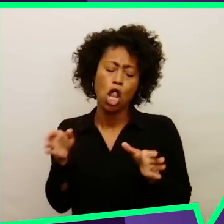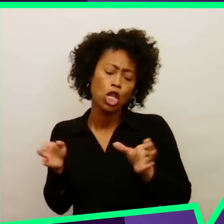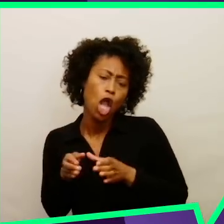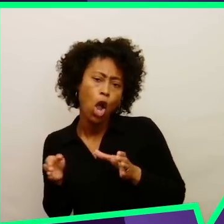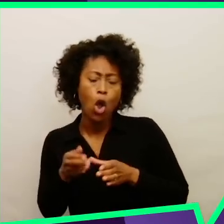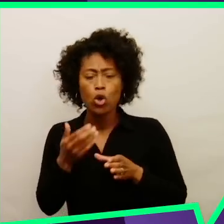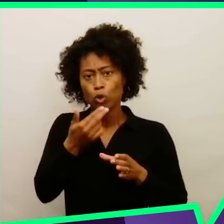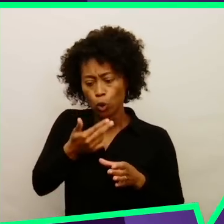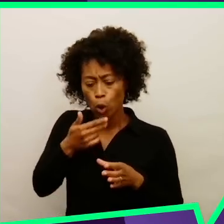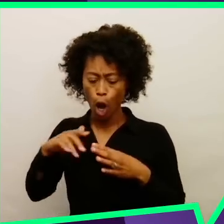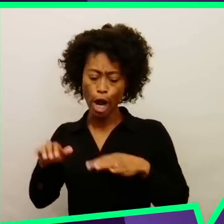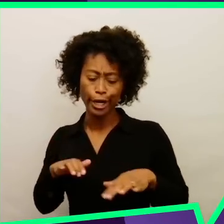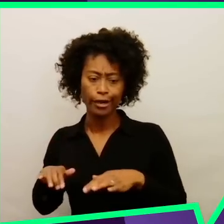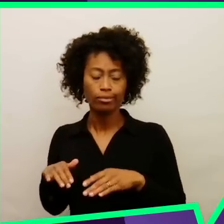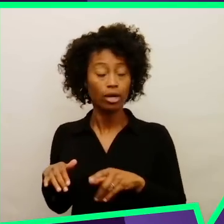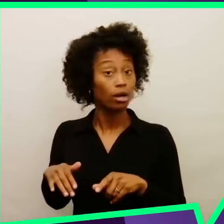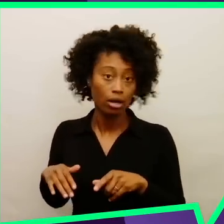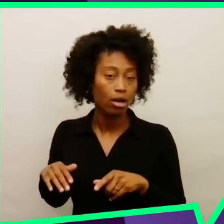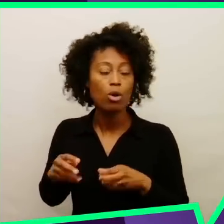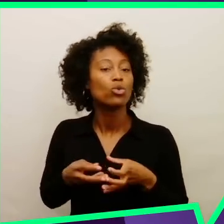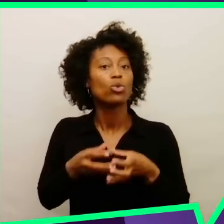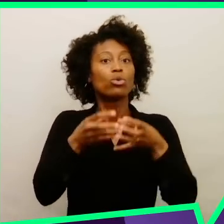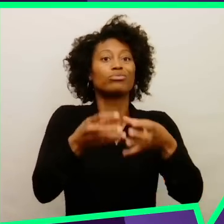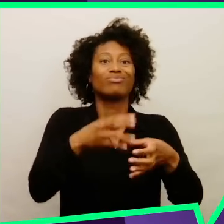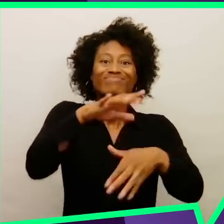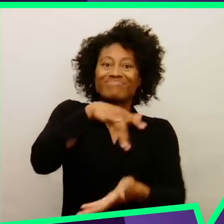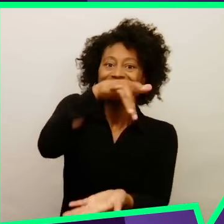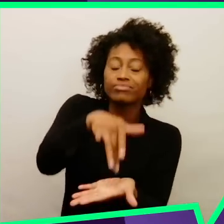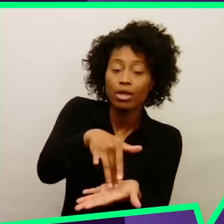At the end of the day, esports is a sporting competition.